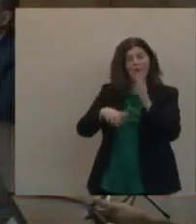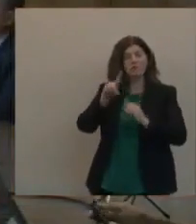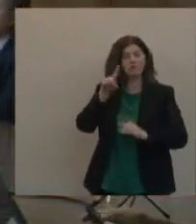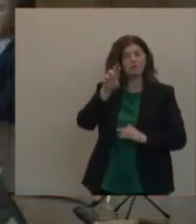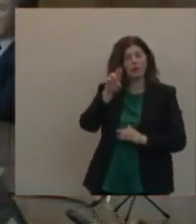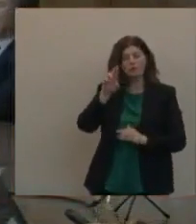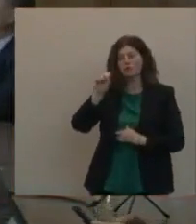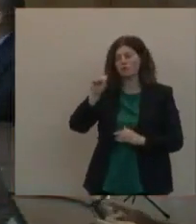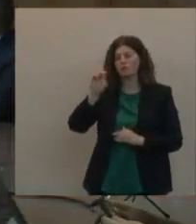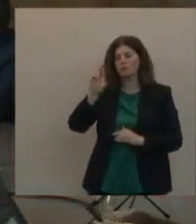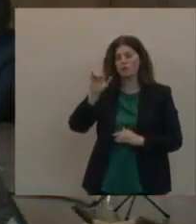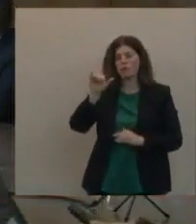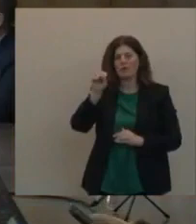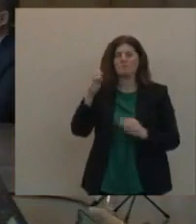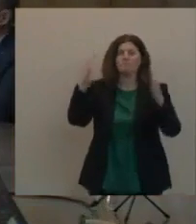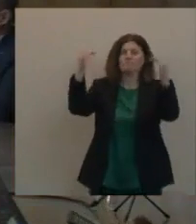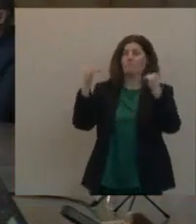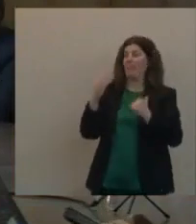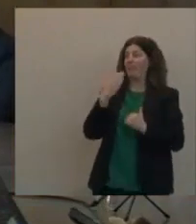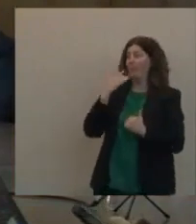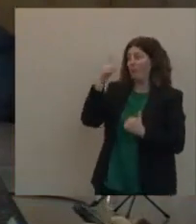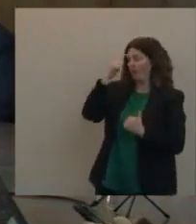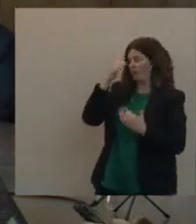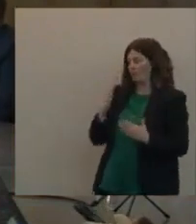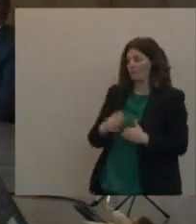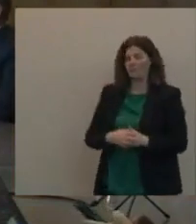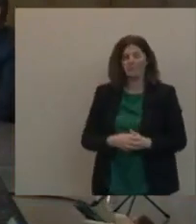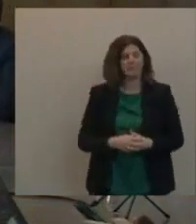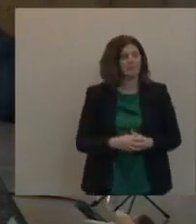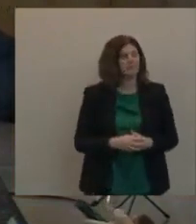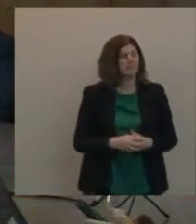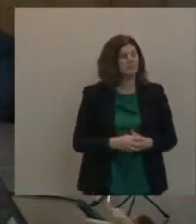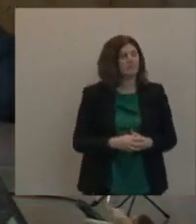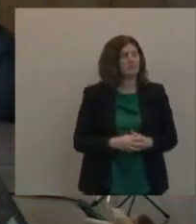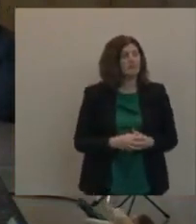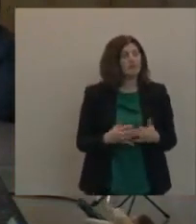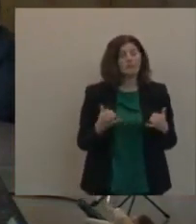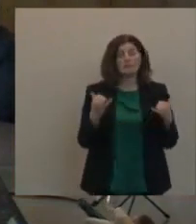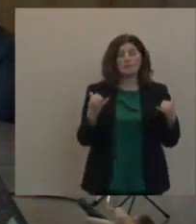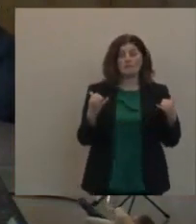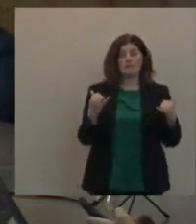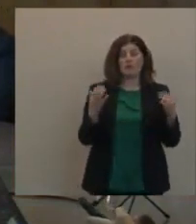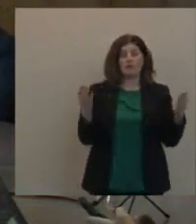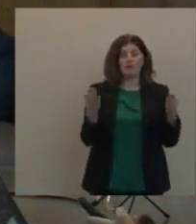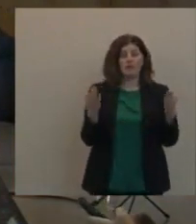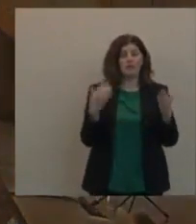THANK YOU ALSO VERY MUCH. I WILL TURN IT OVER FOR WHAT WE ARE DOING AND TO TALK A LITTLE BIT ABOUT THAT MODELING.